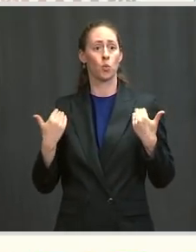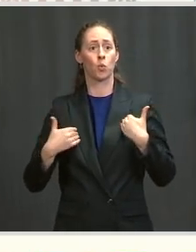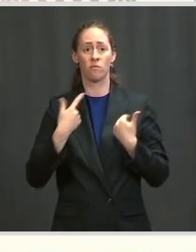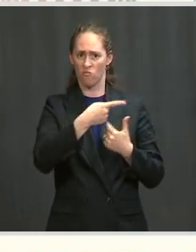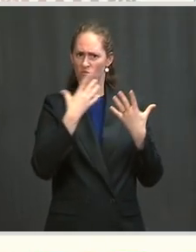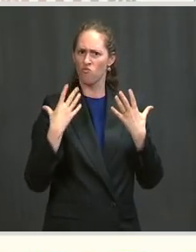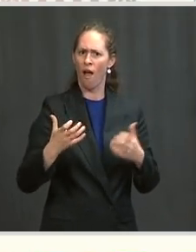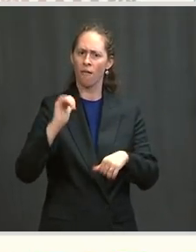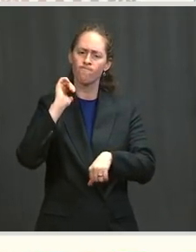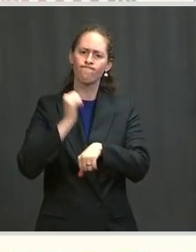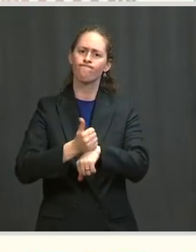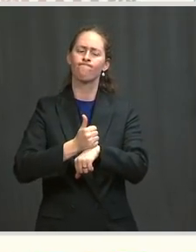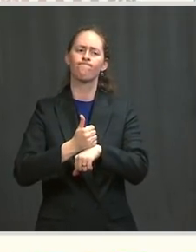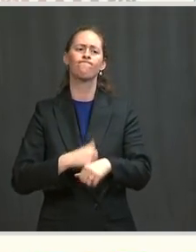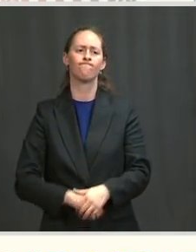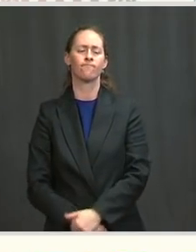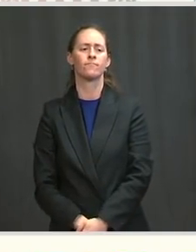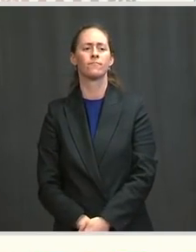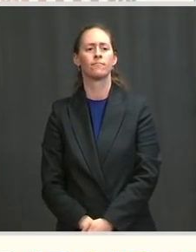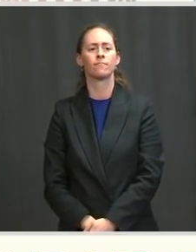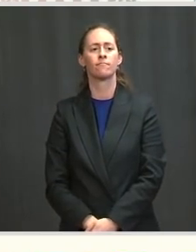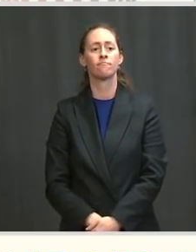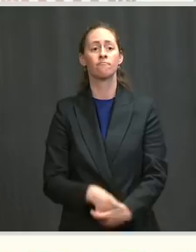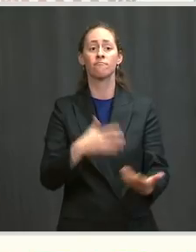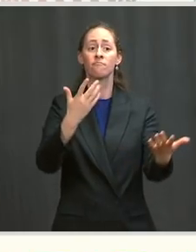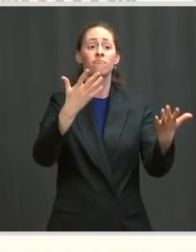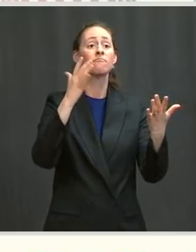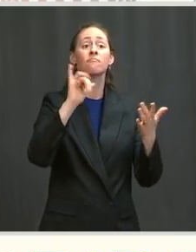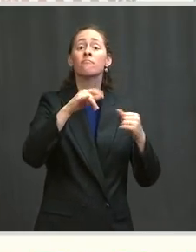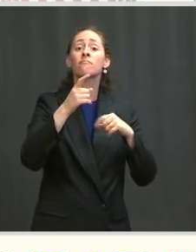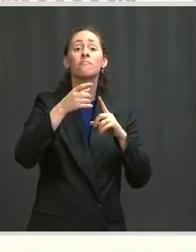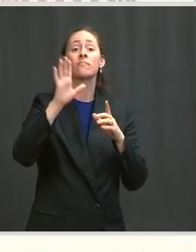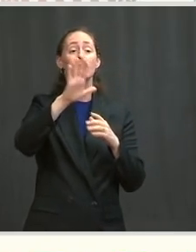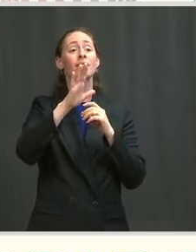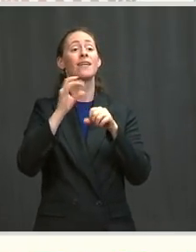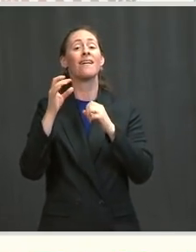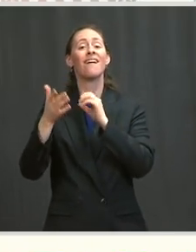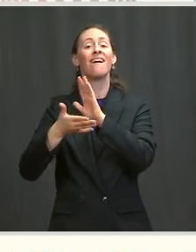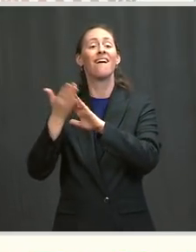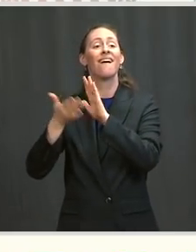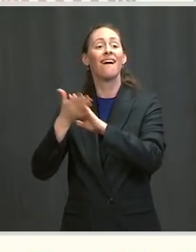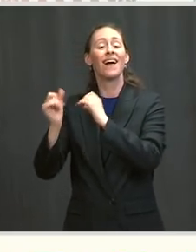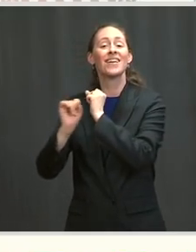And he took all the money left from the campaign -- he was going to run for governor -- and put it in and a lot more.